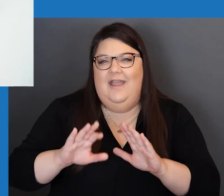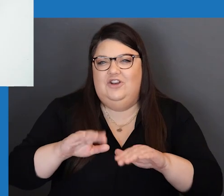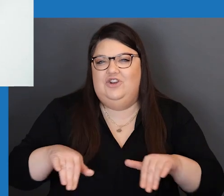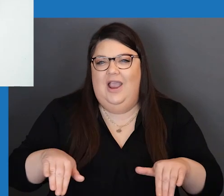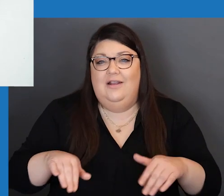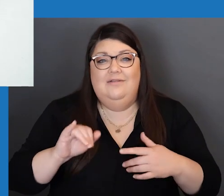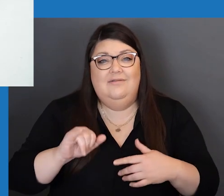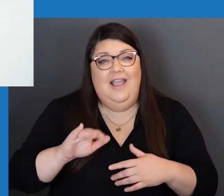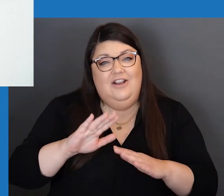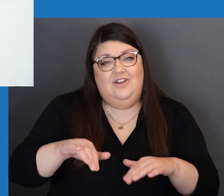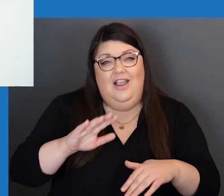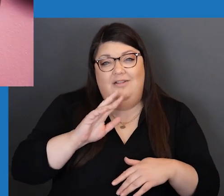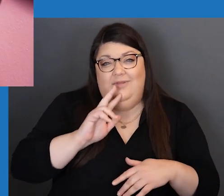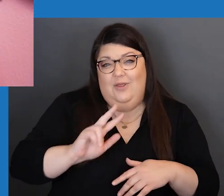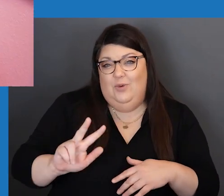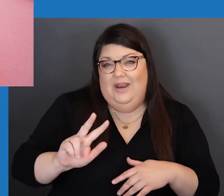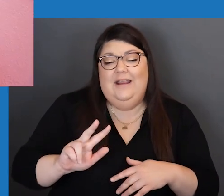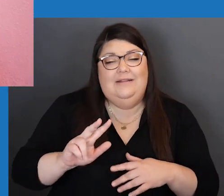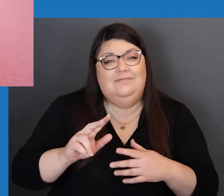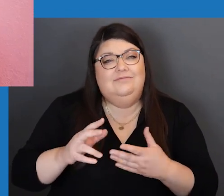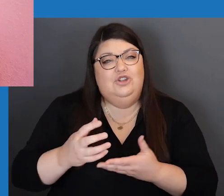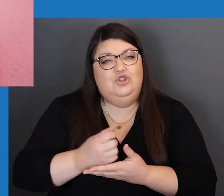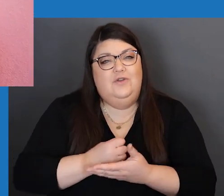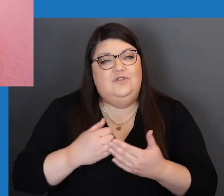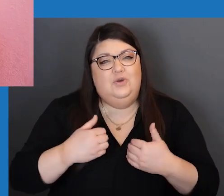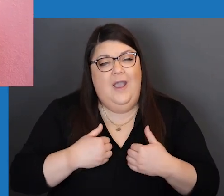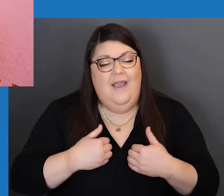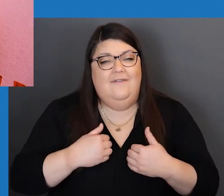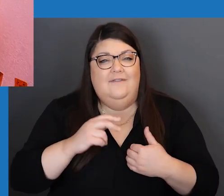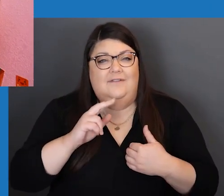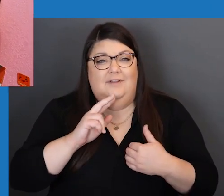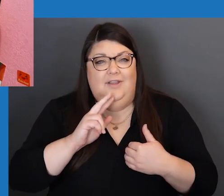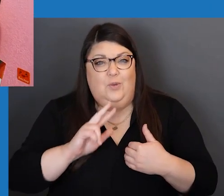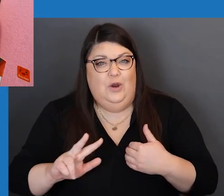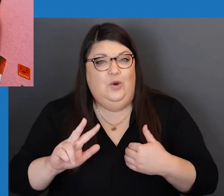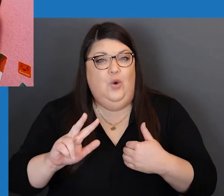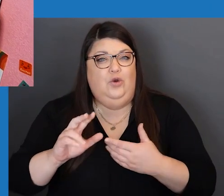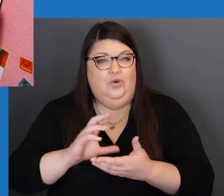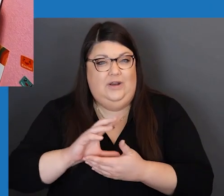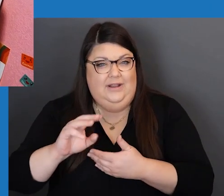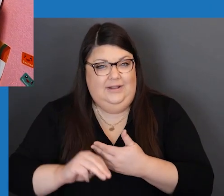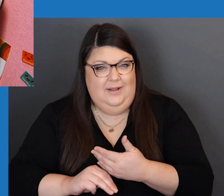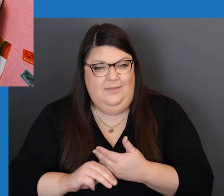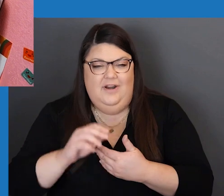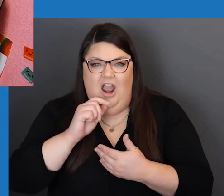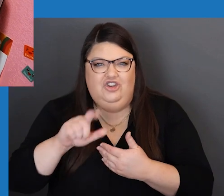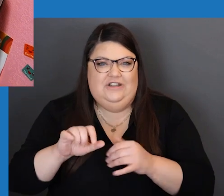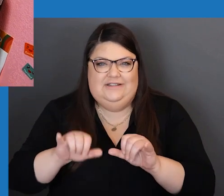deserves to have curriculum and activities that are meant for a three-year-old, not stay there just because they're still in a diaper.